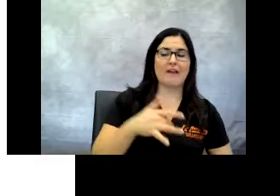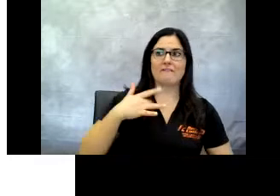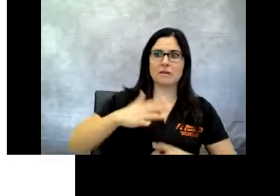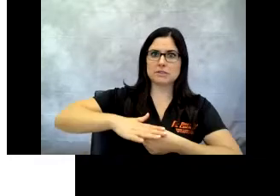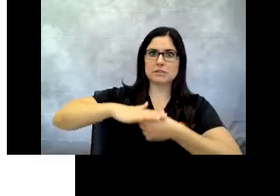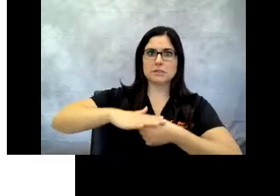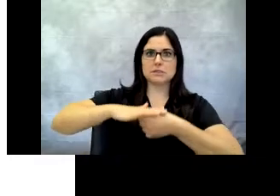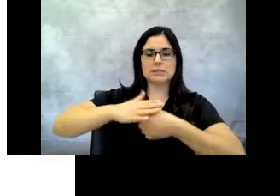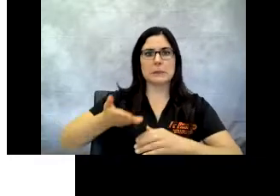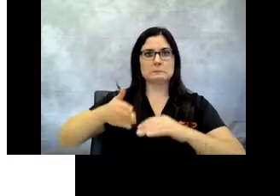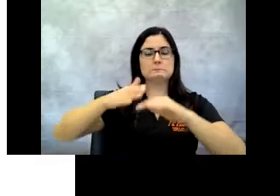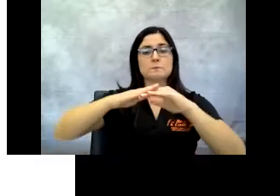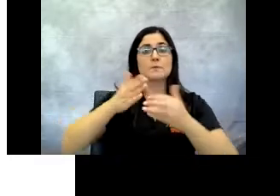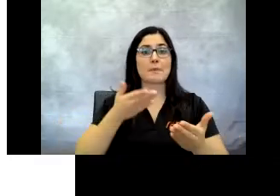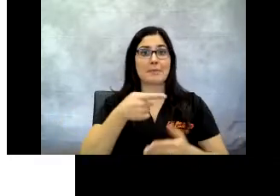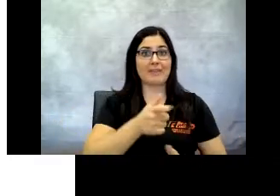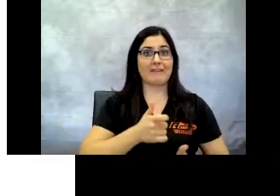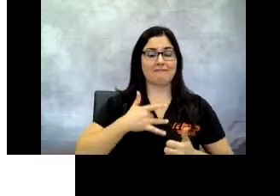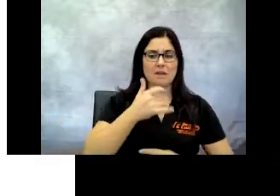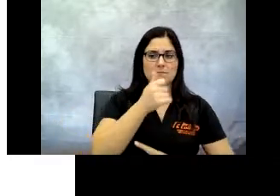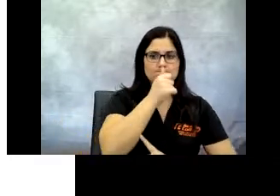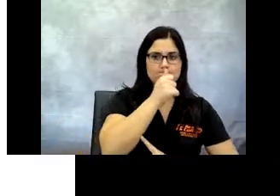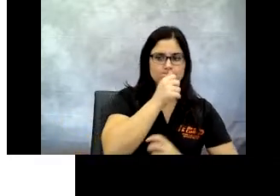They may live in secrecy because they don't want others to know